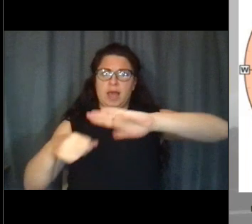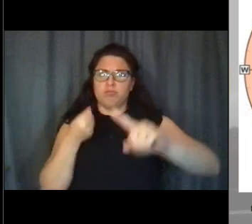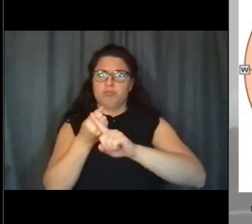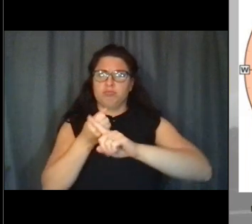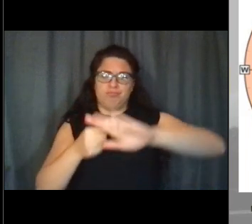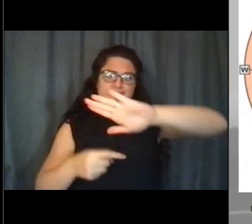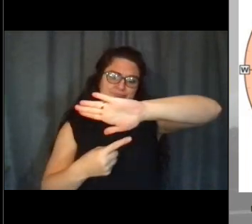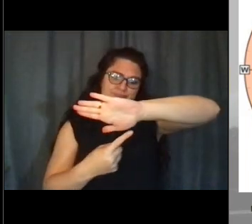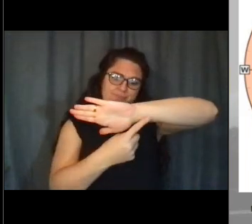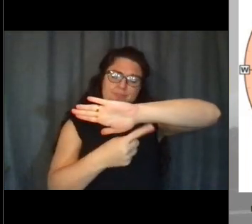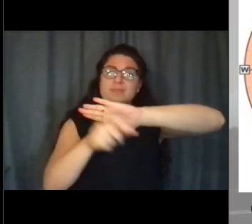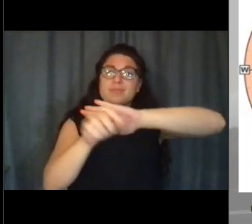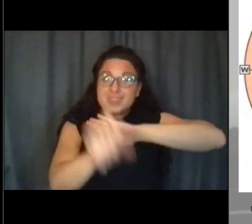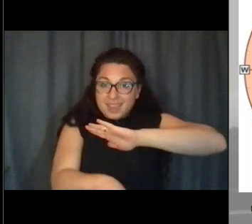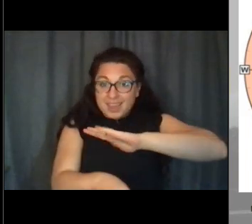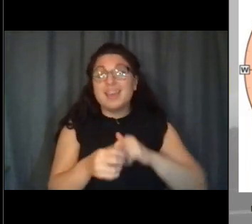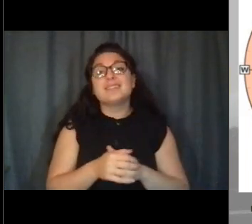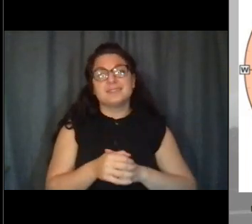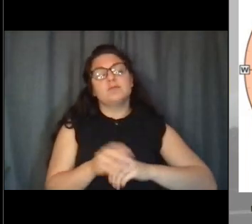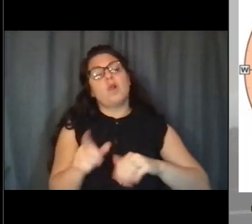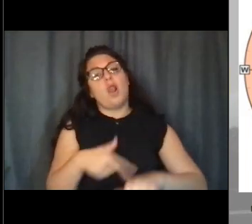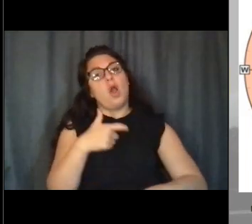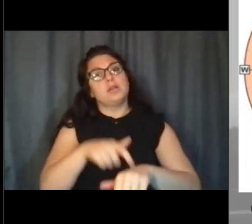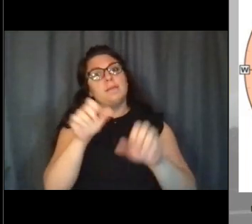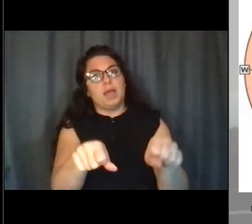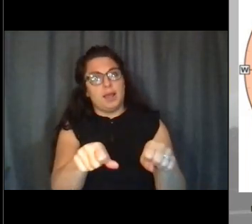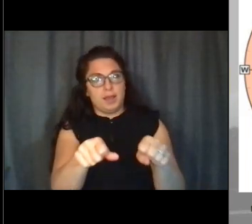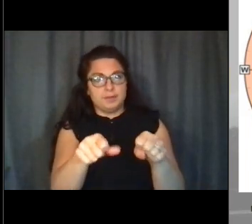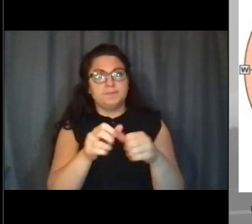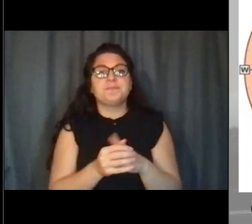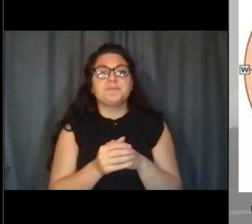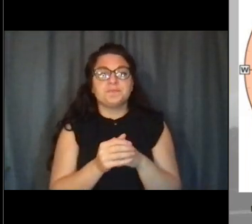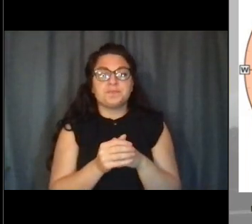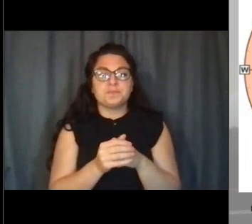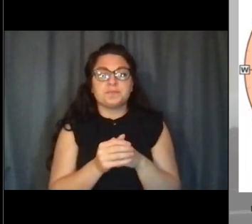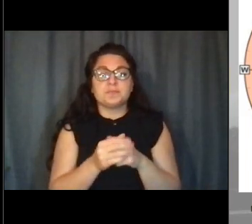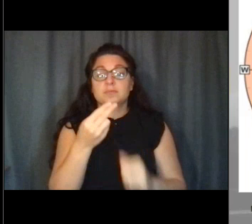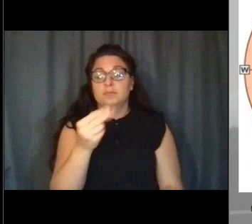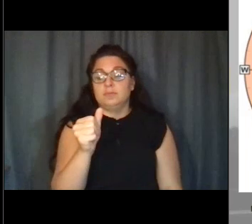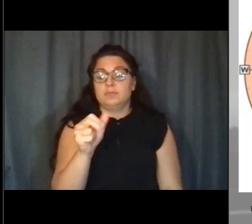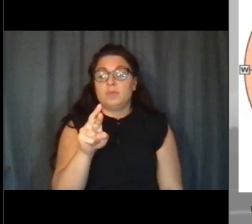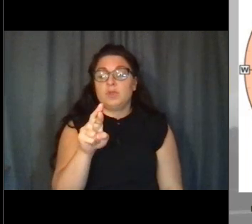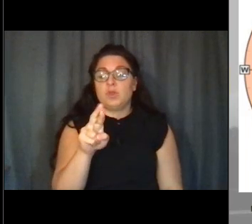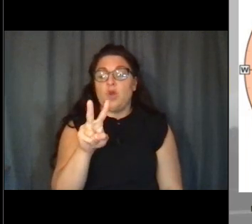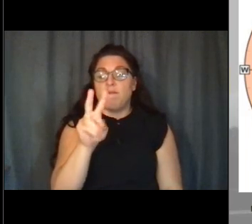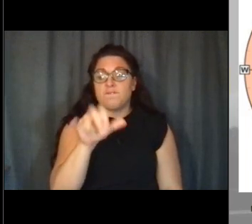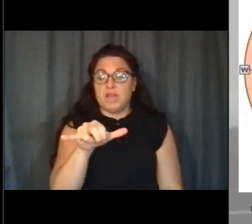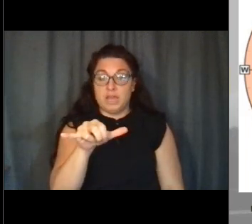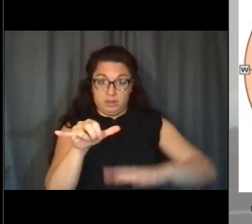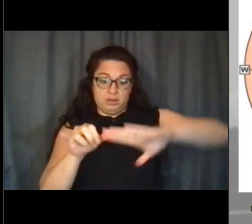from a very far distance away from where the hurricane actually makes landfall. Hurricane Harvey made landfall in south central Texas